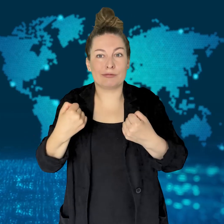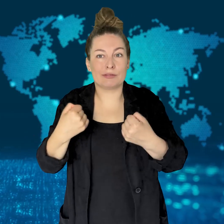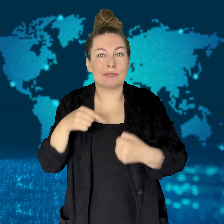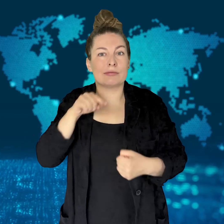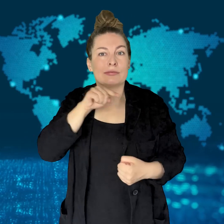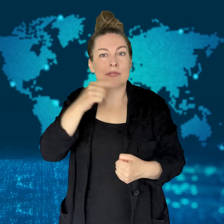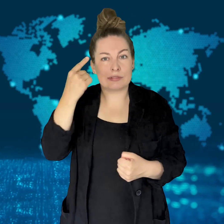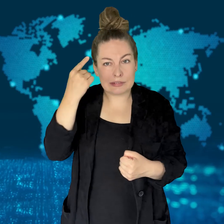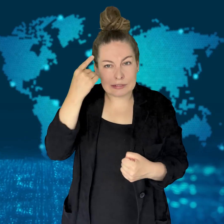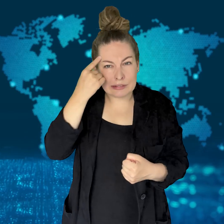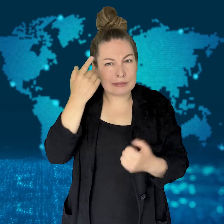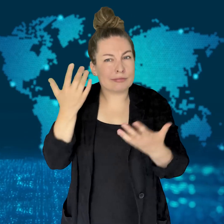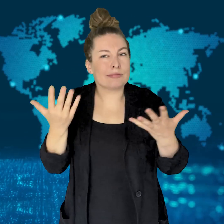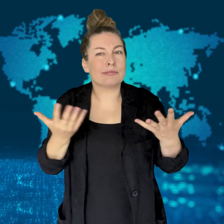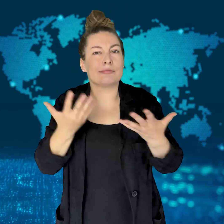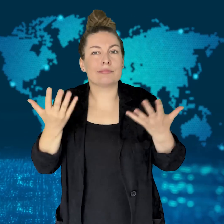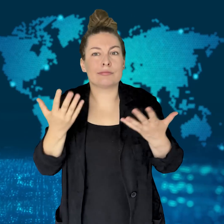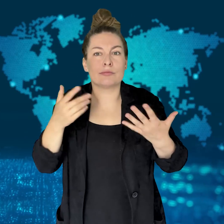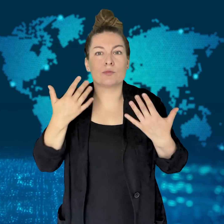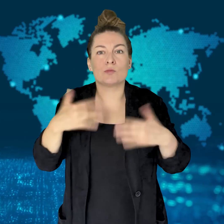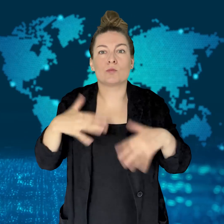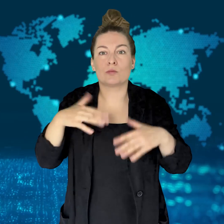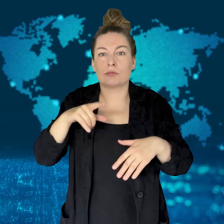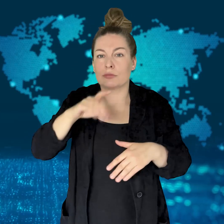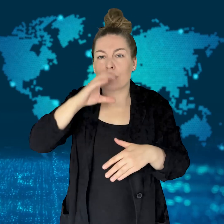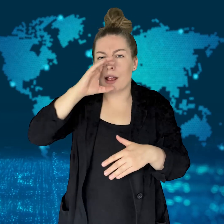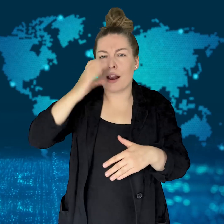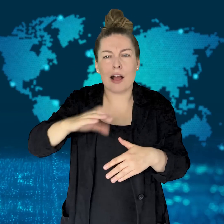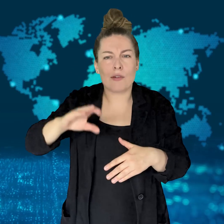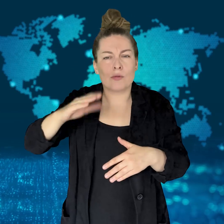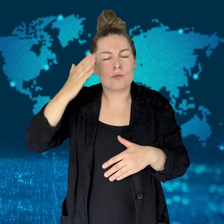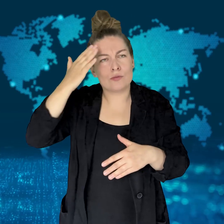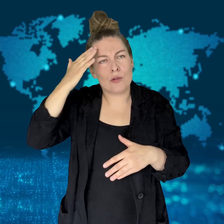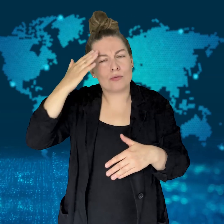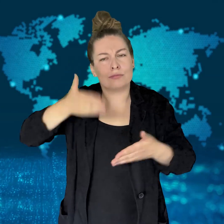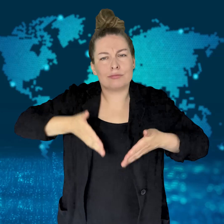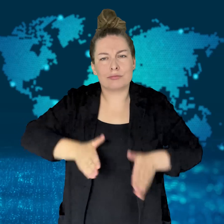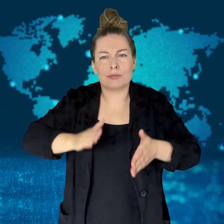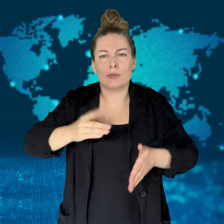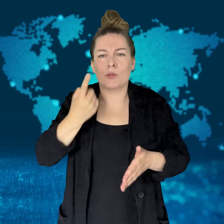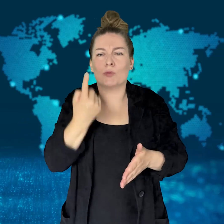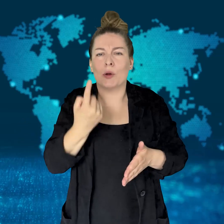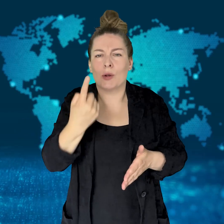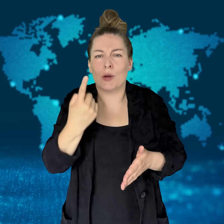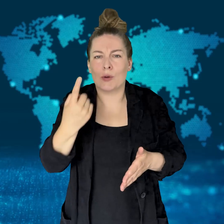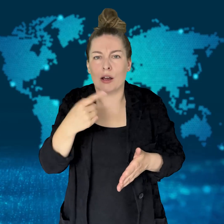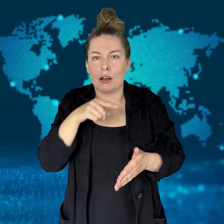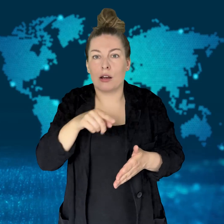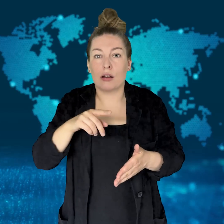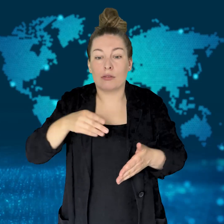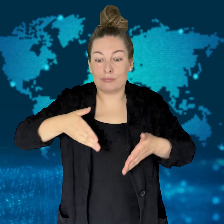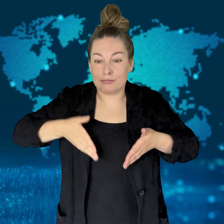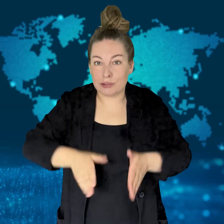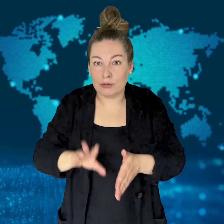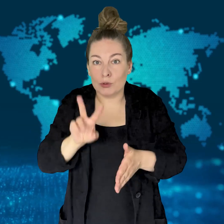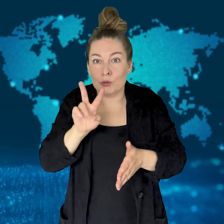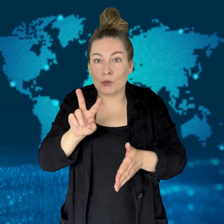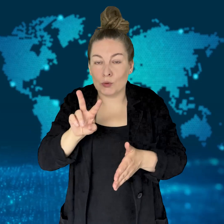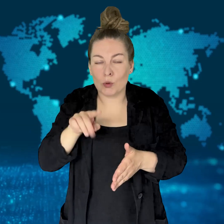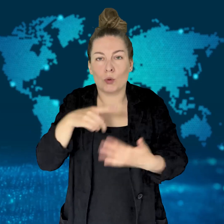One of the keepers broke their leg during that rescue.